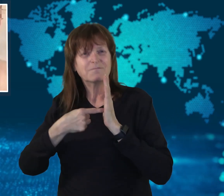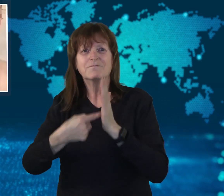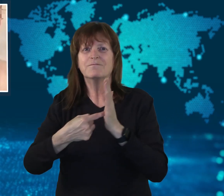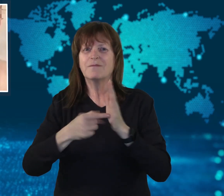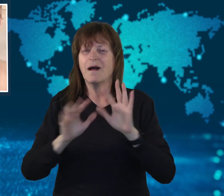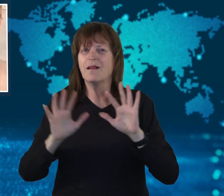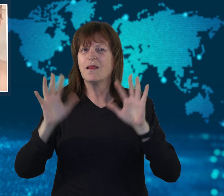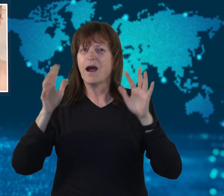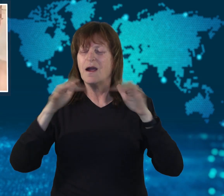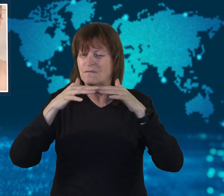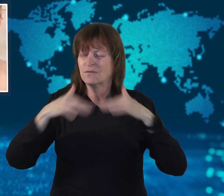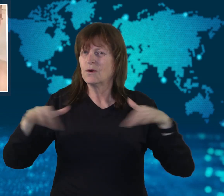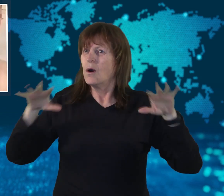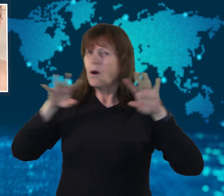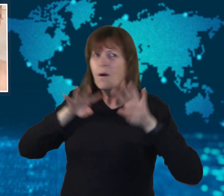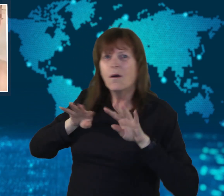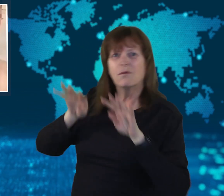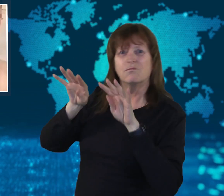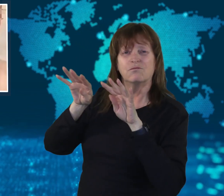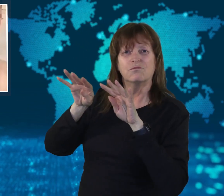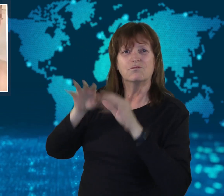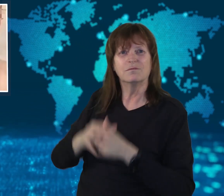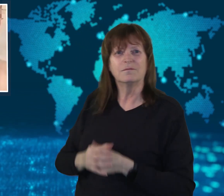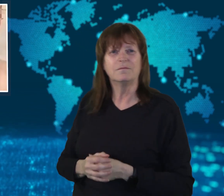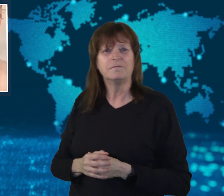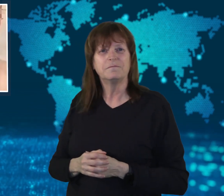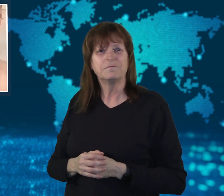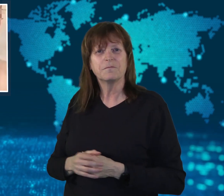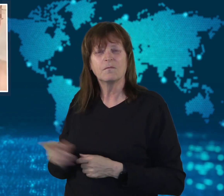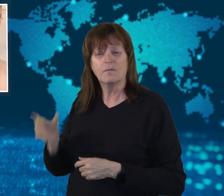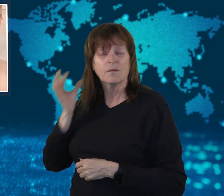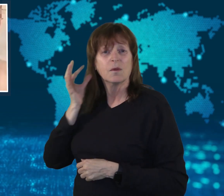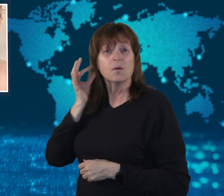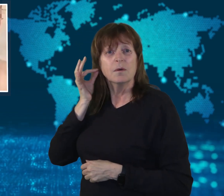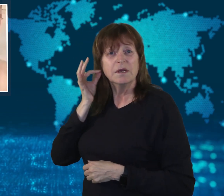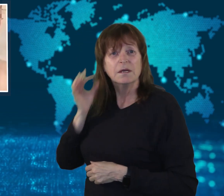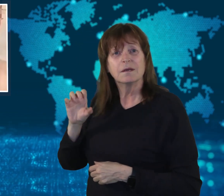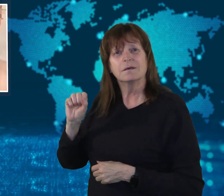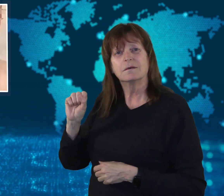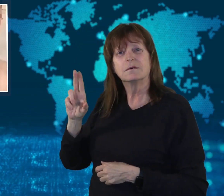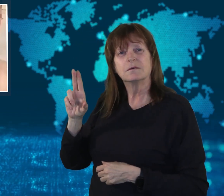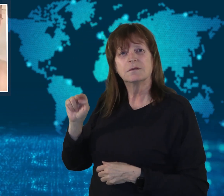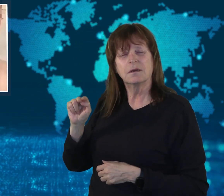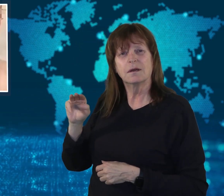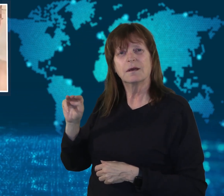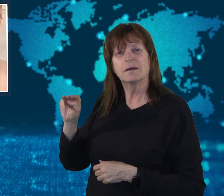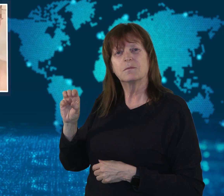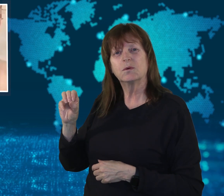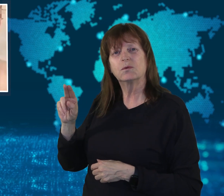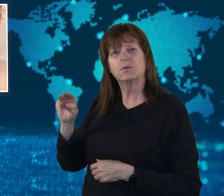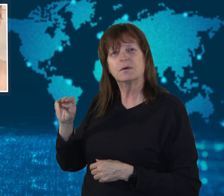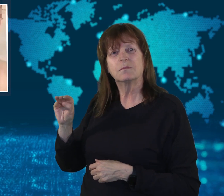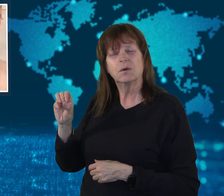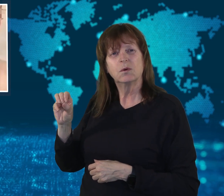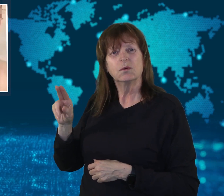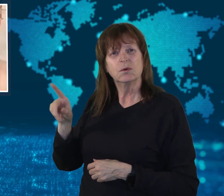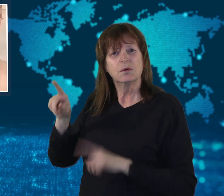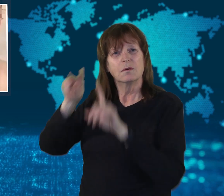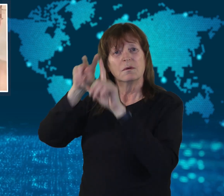The woman, Sun Moumou, fell during a flying-trapeze act while performing